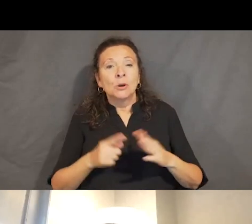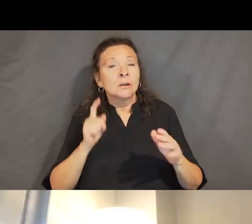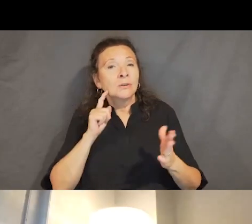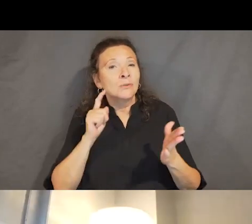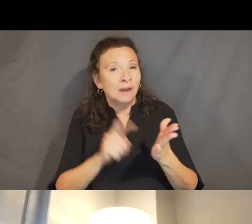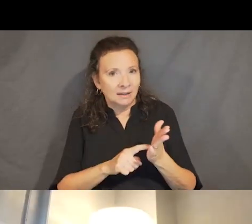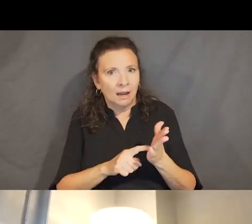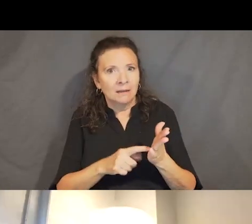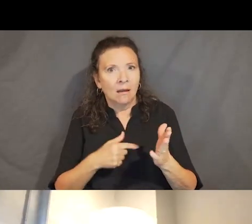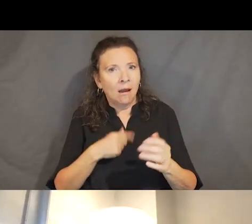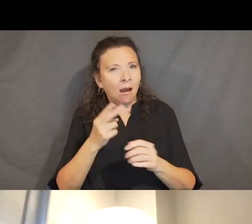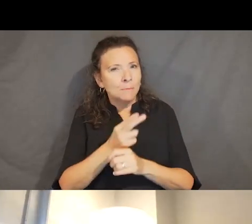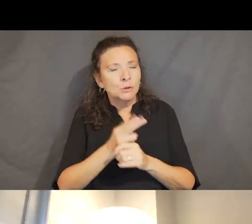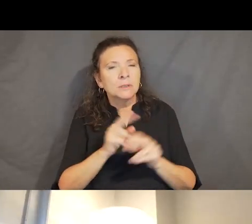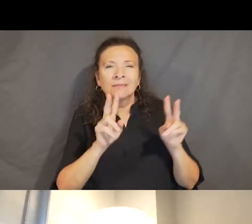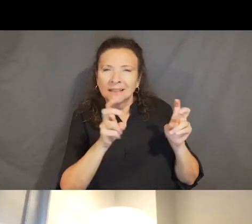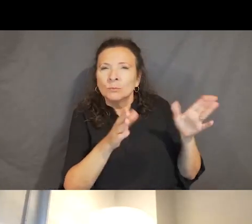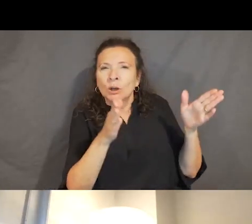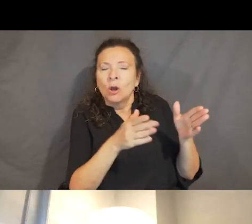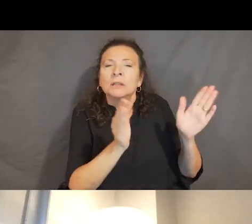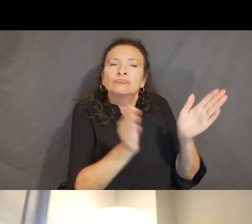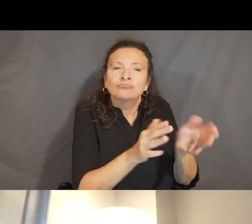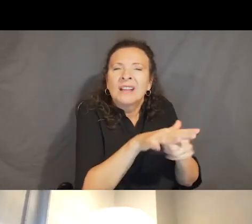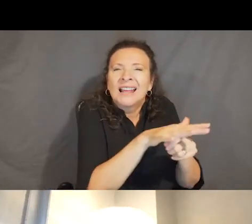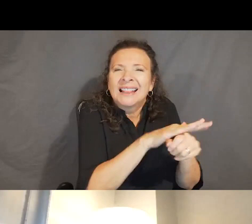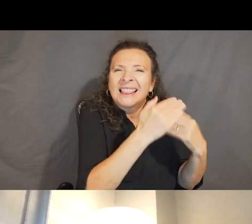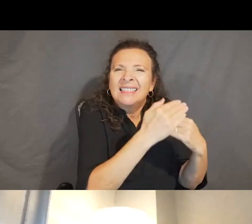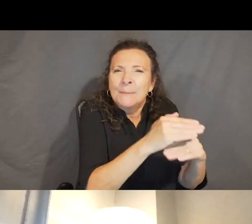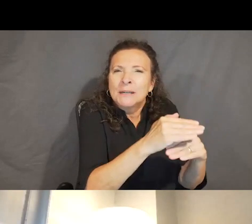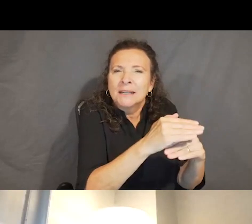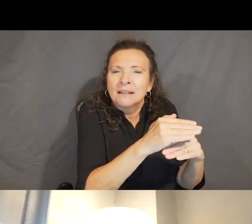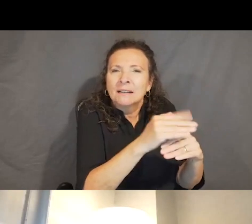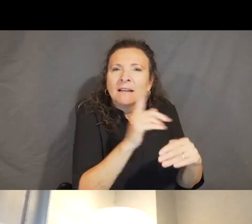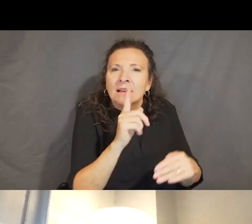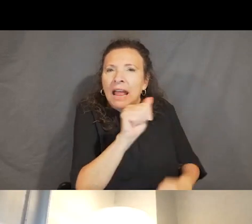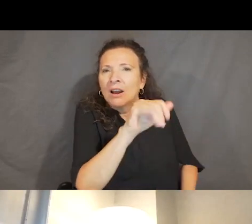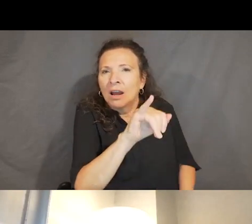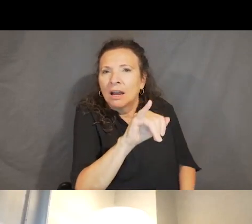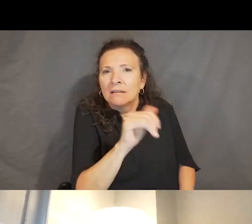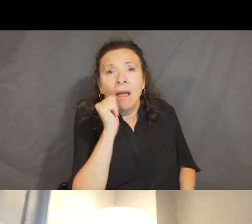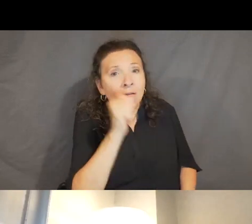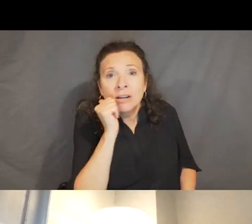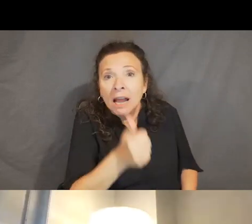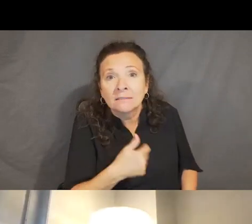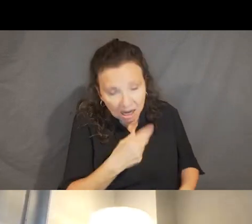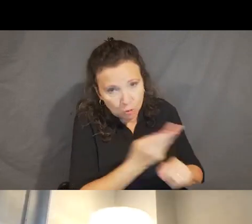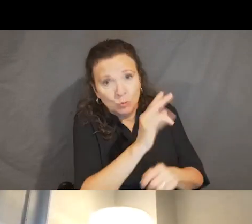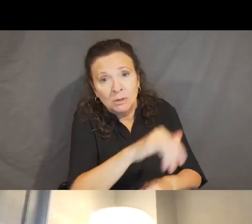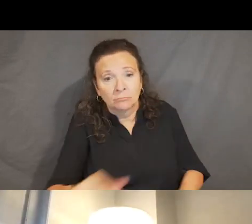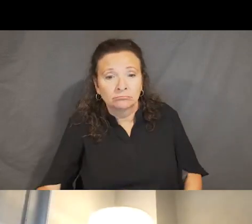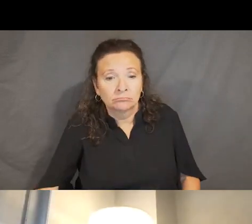lot of narrow artificial intelligence on the daily. Yeah, you can ask me questions about